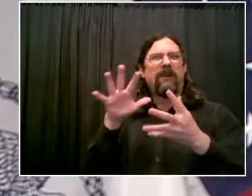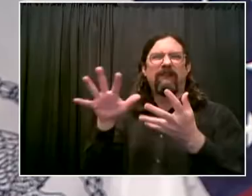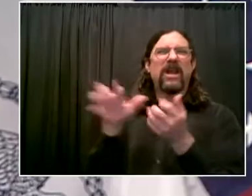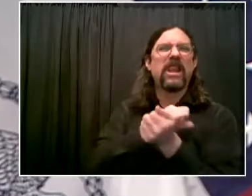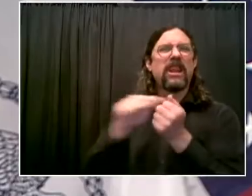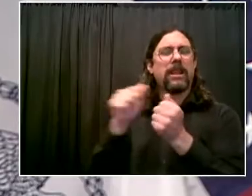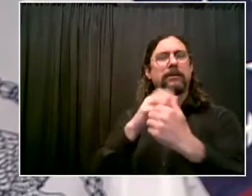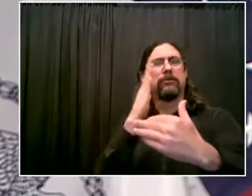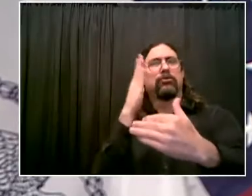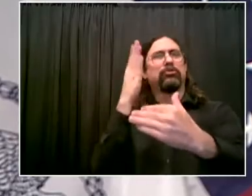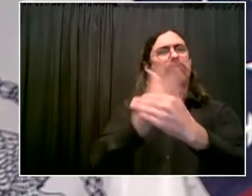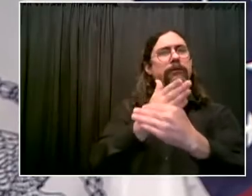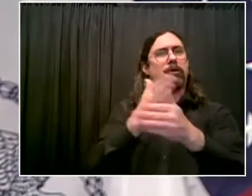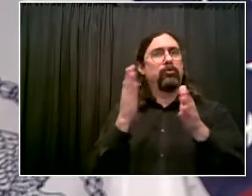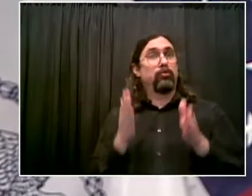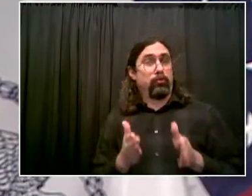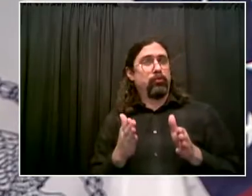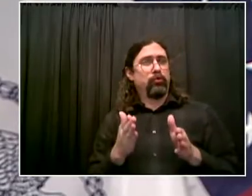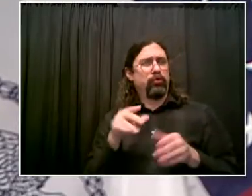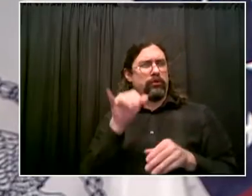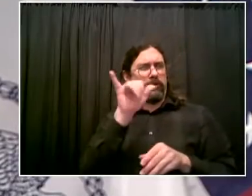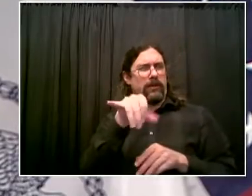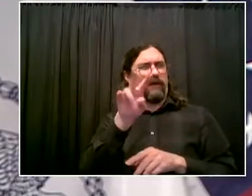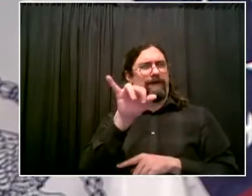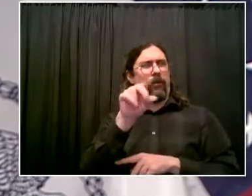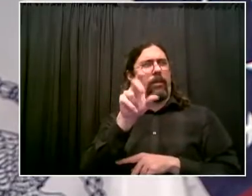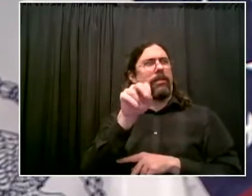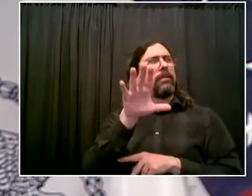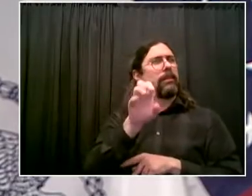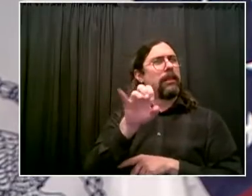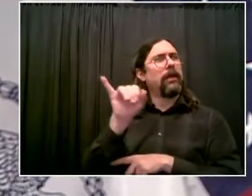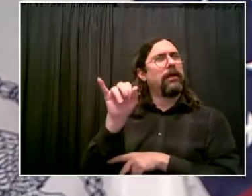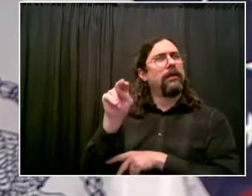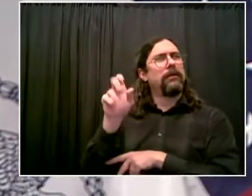QUANTIFY WHAT THEY DO? WHAT S ITHE MEASURE THAT